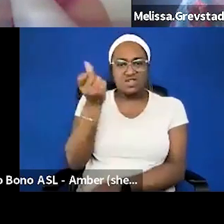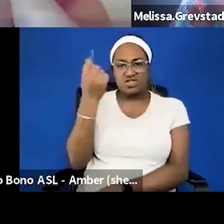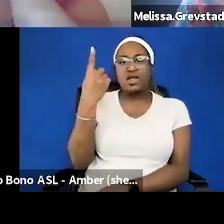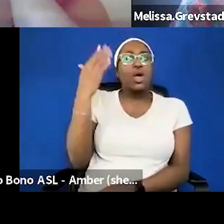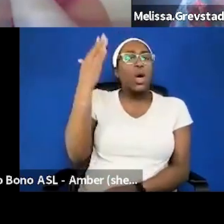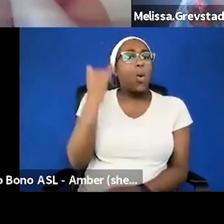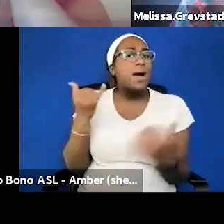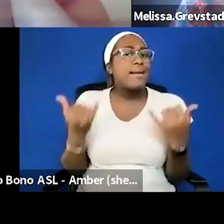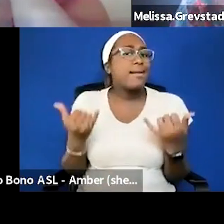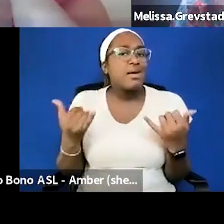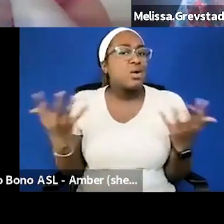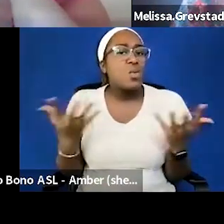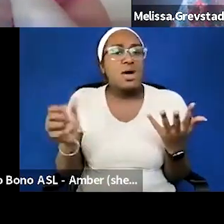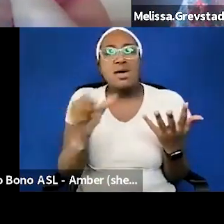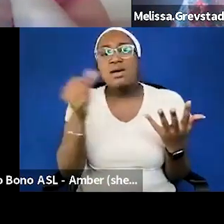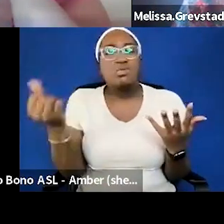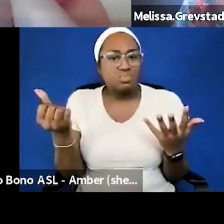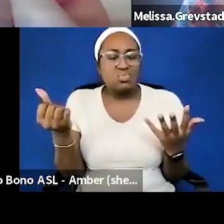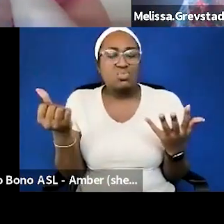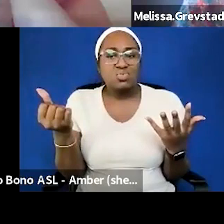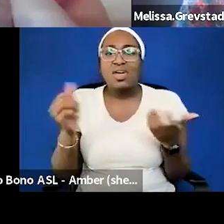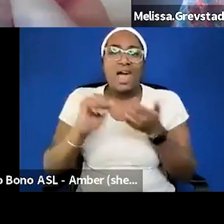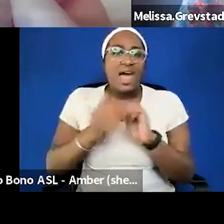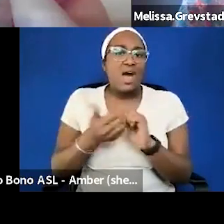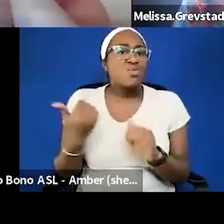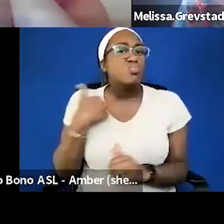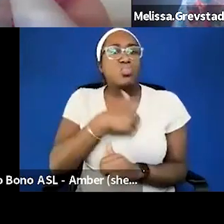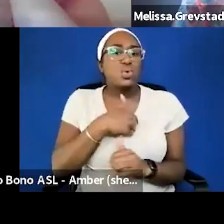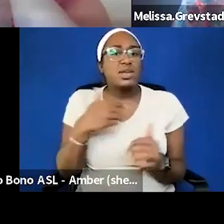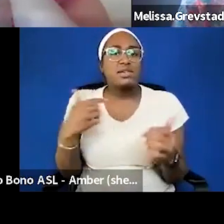what what else is there to the like how did we all get here together in this partnership.